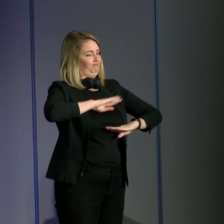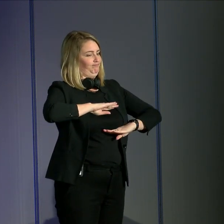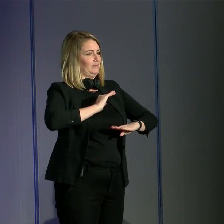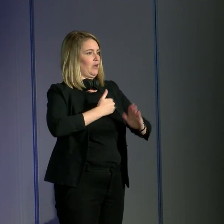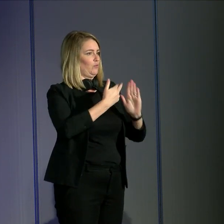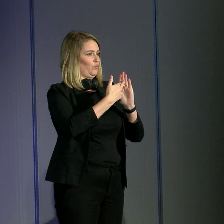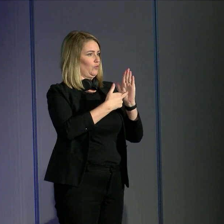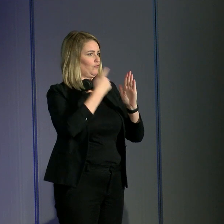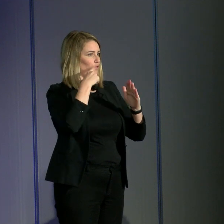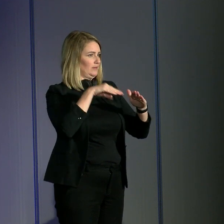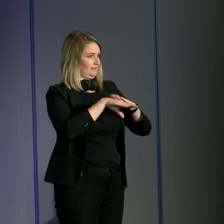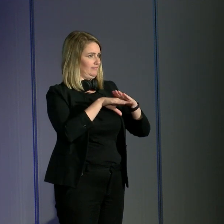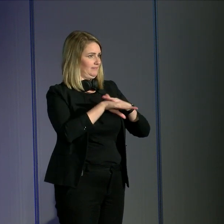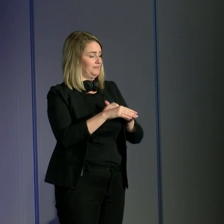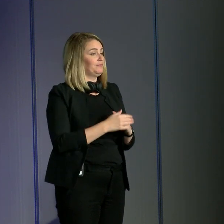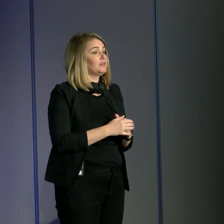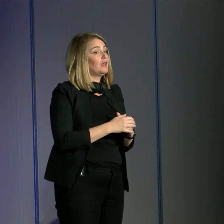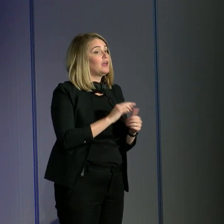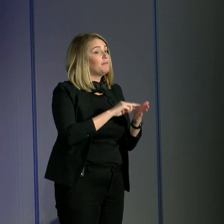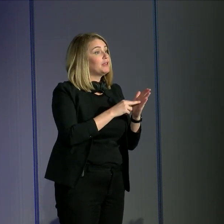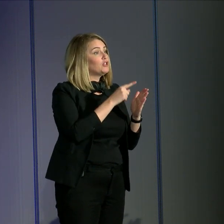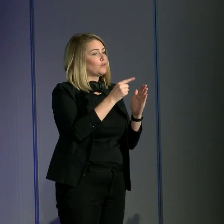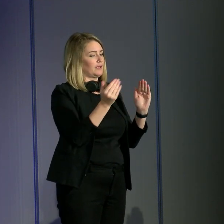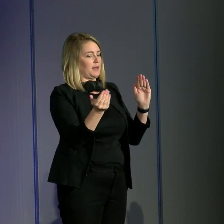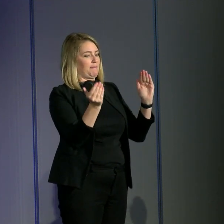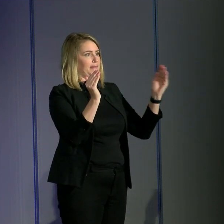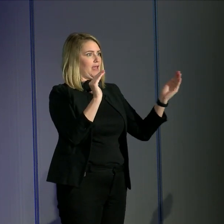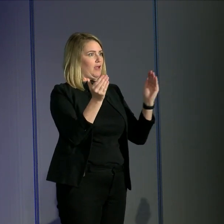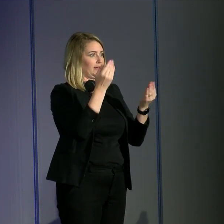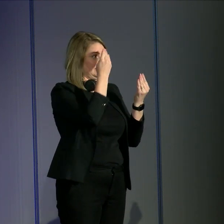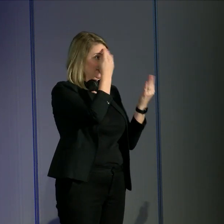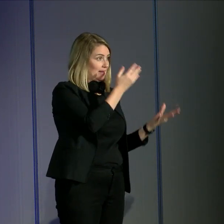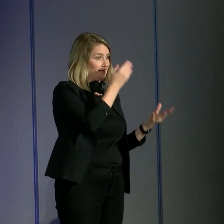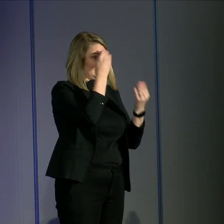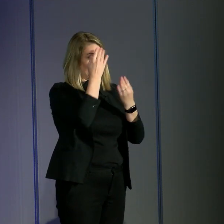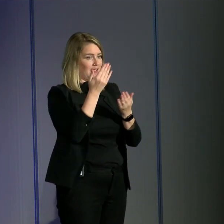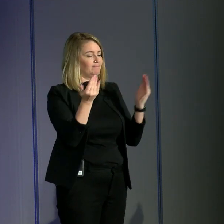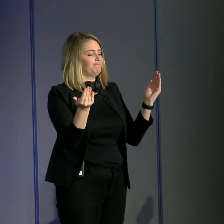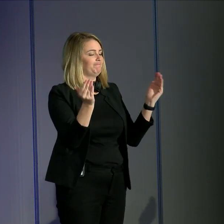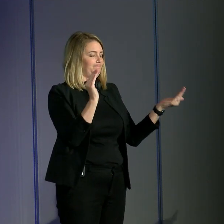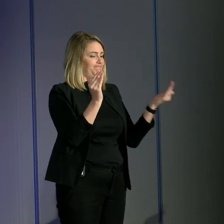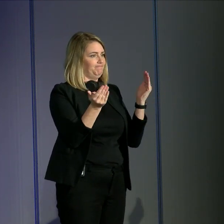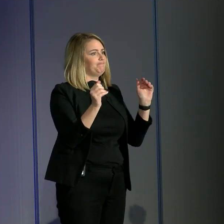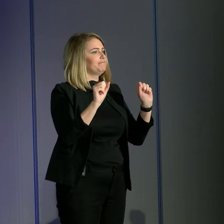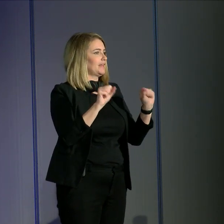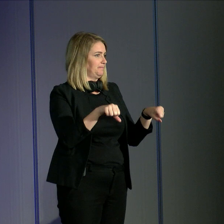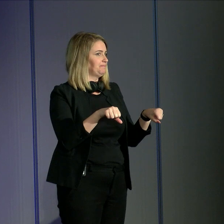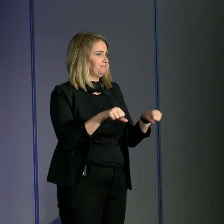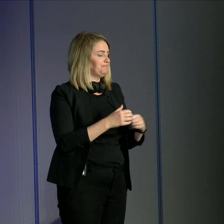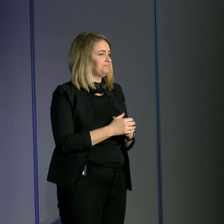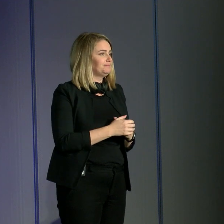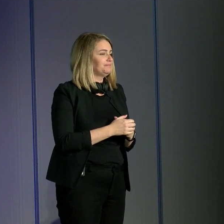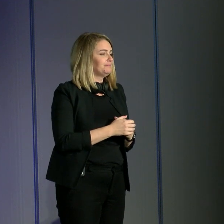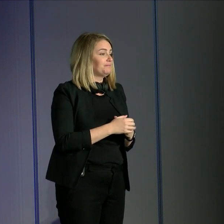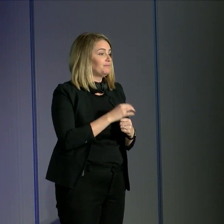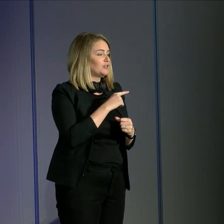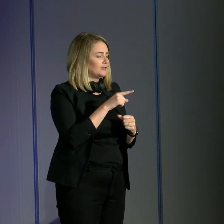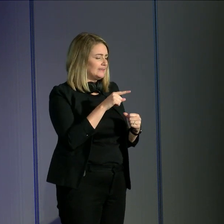And so that means you can compare this data, like the load and you can draw conclusions.